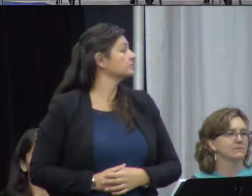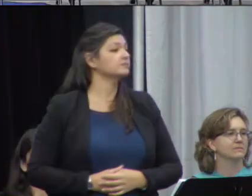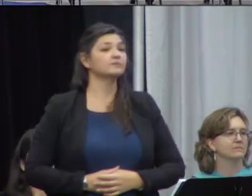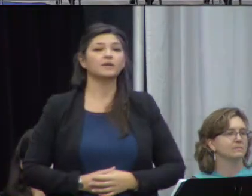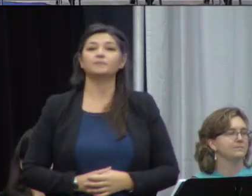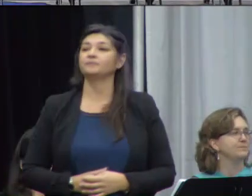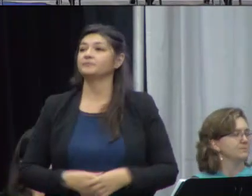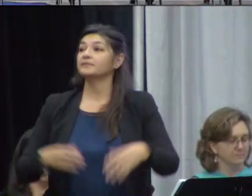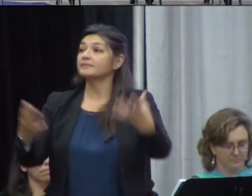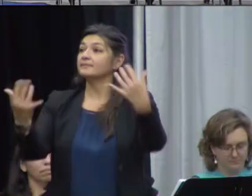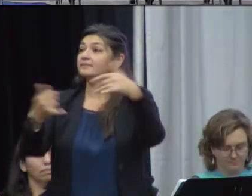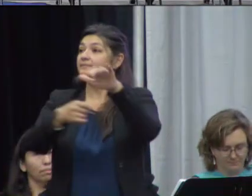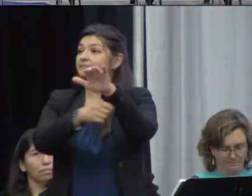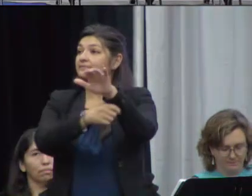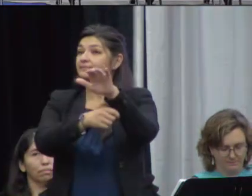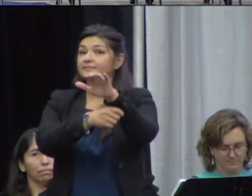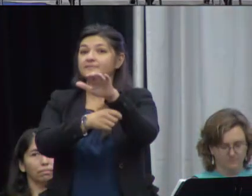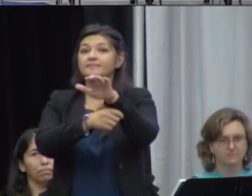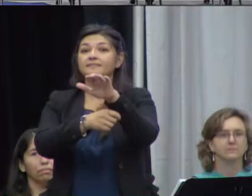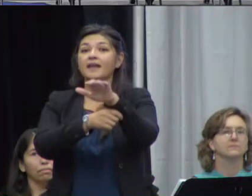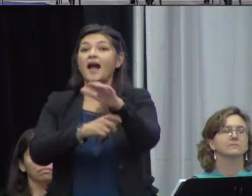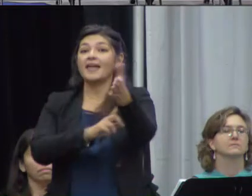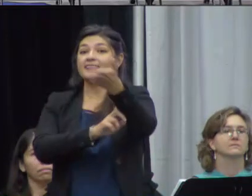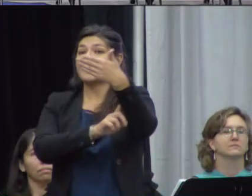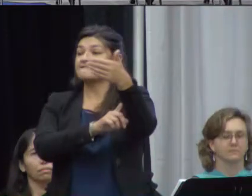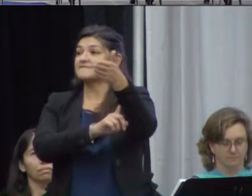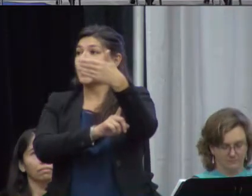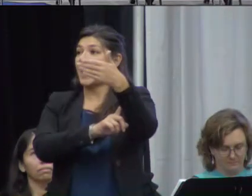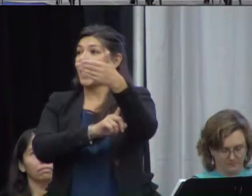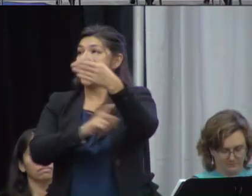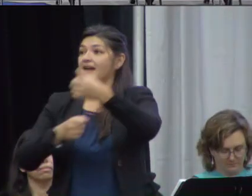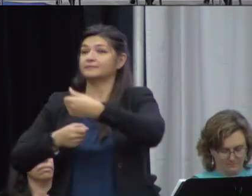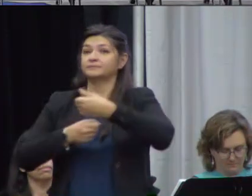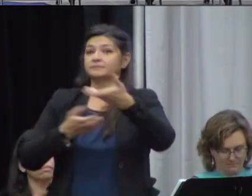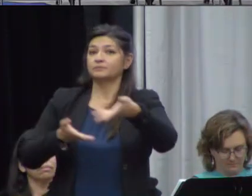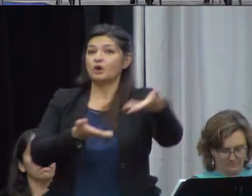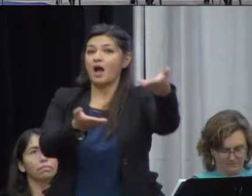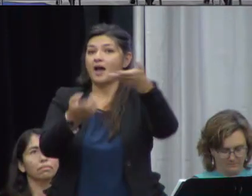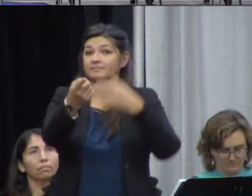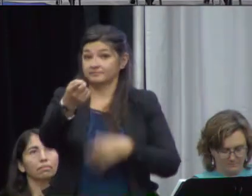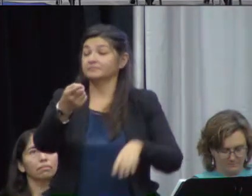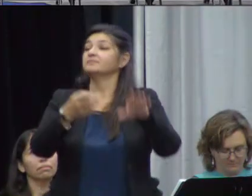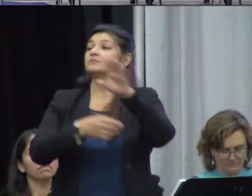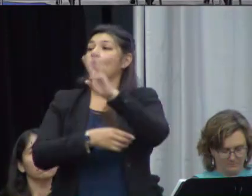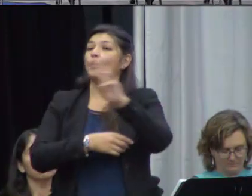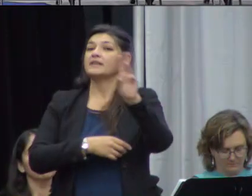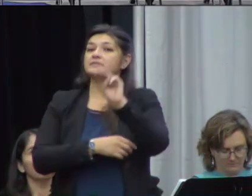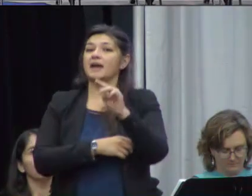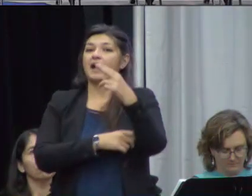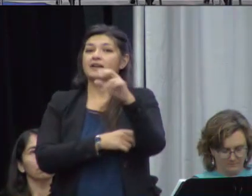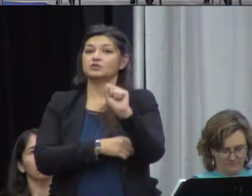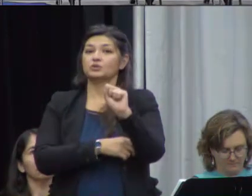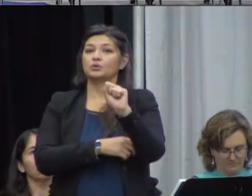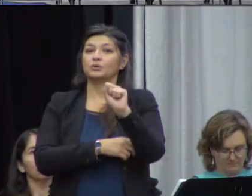This evening, the colors are being presented by the West Mesa High School NJROTC